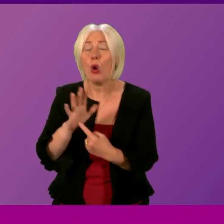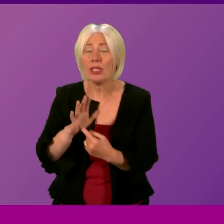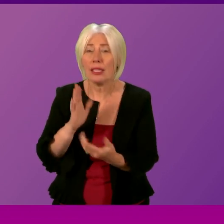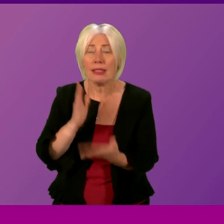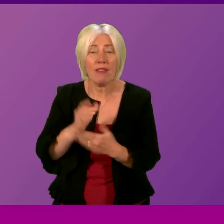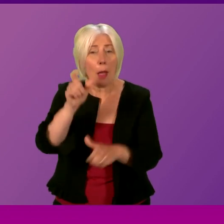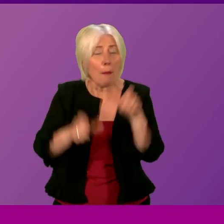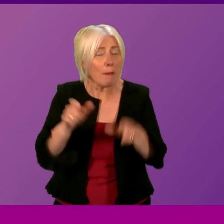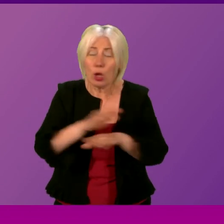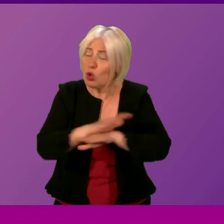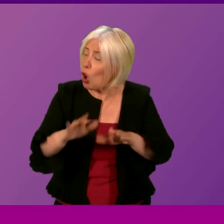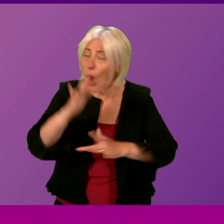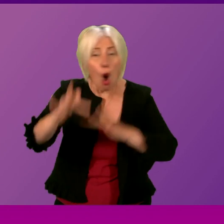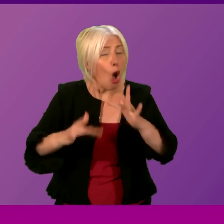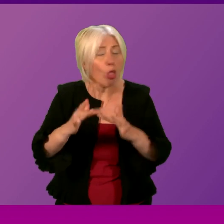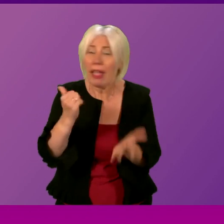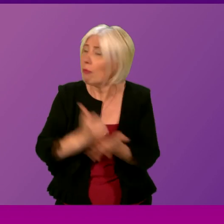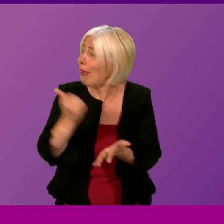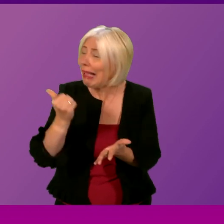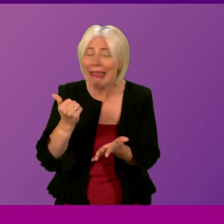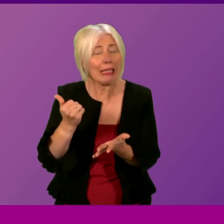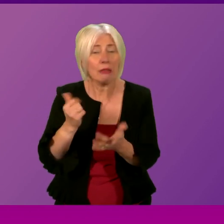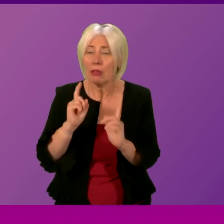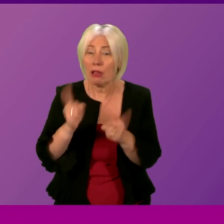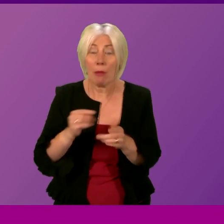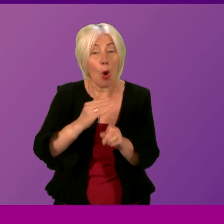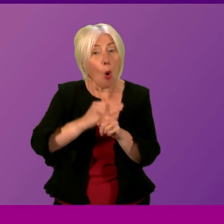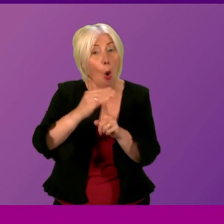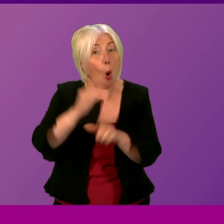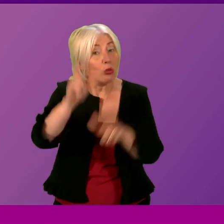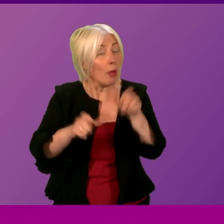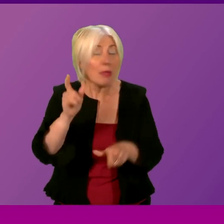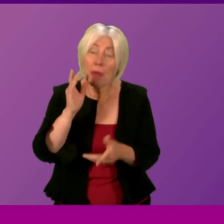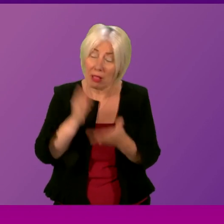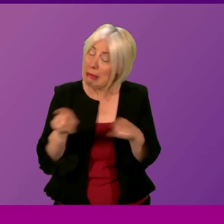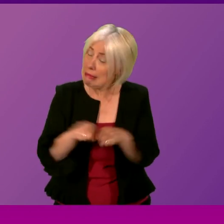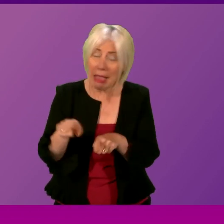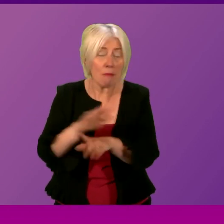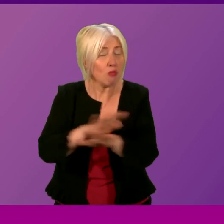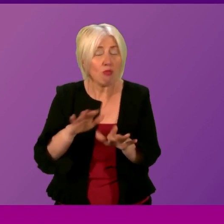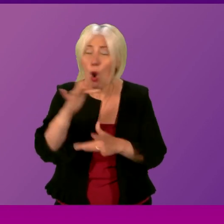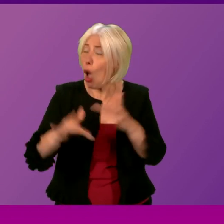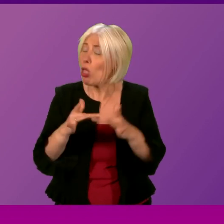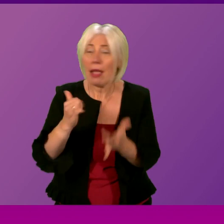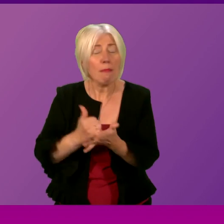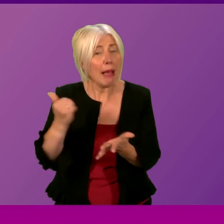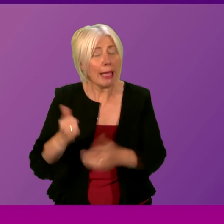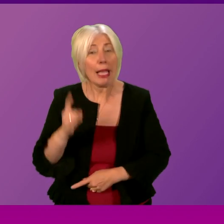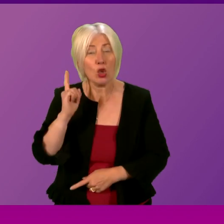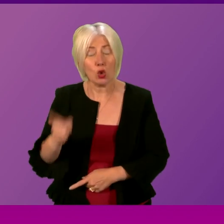have online banking facilities. Many older people are in that position. I absolutely